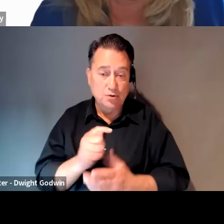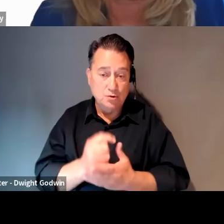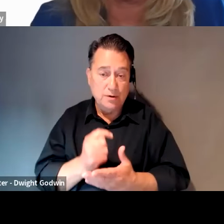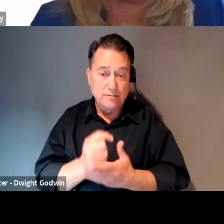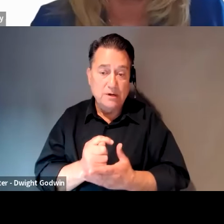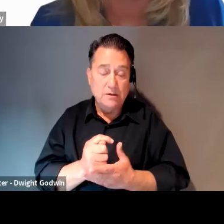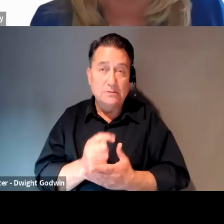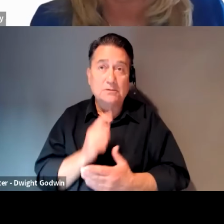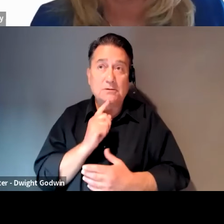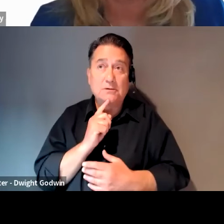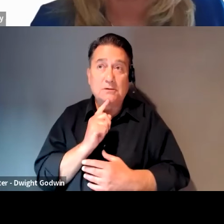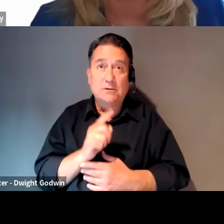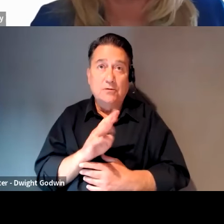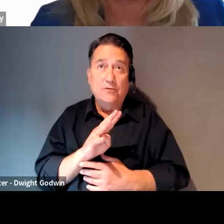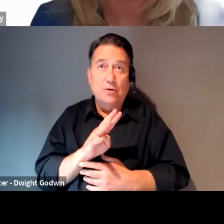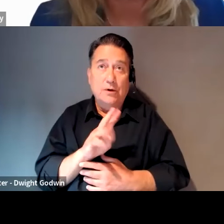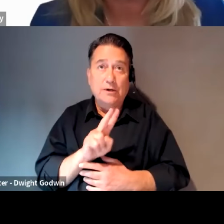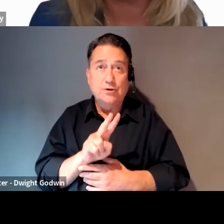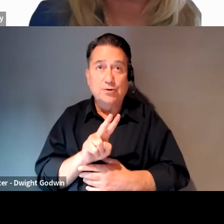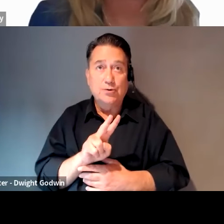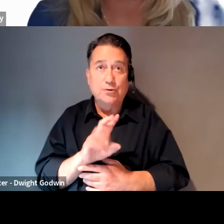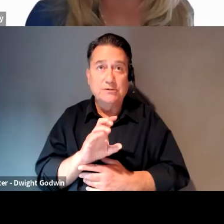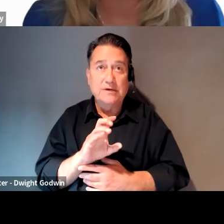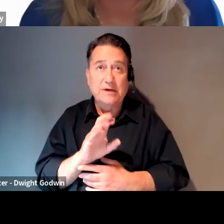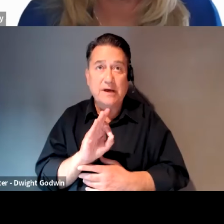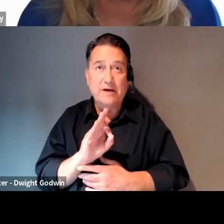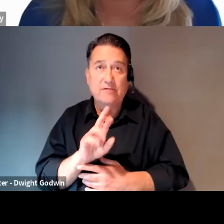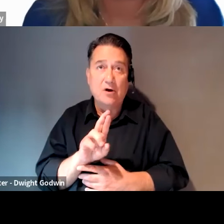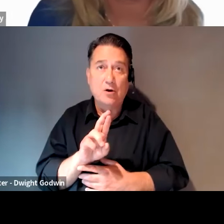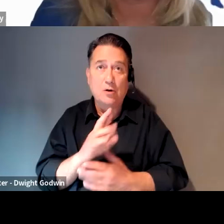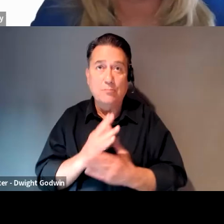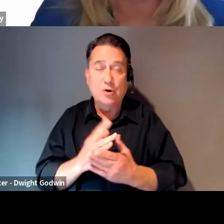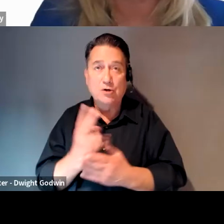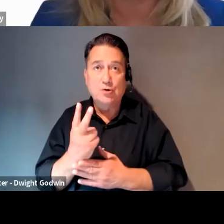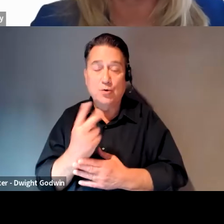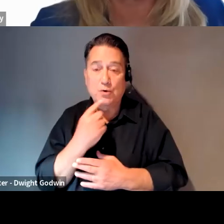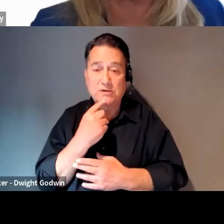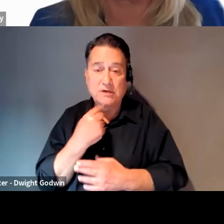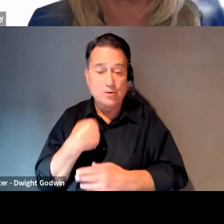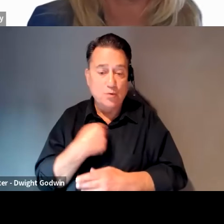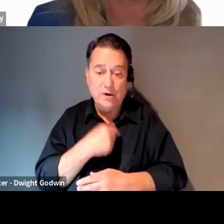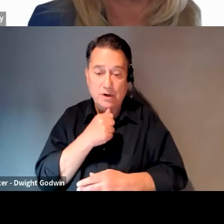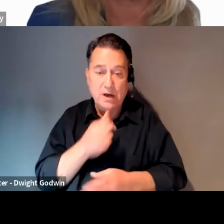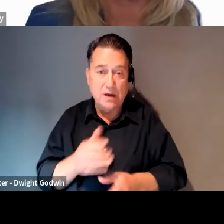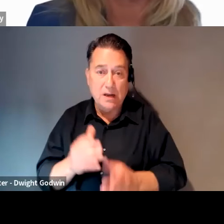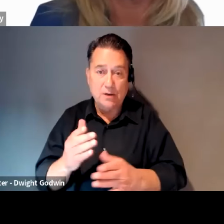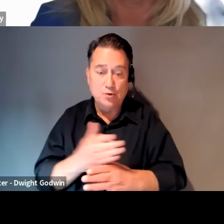there's 42 CFR part two, which states that we're not allowed to share information